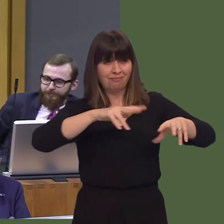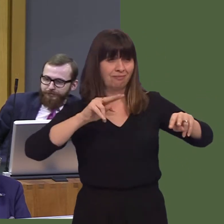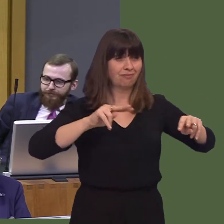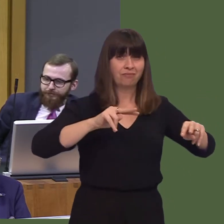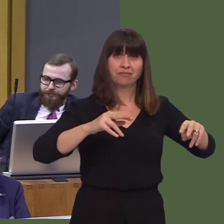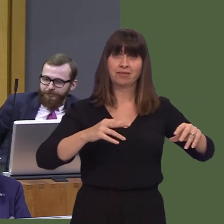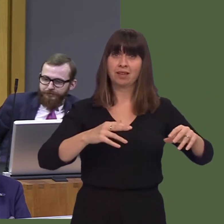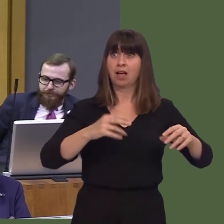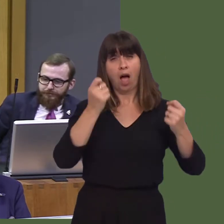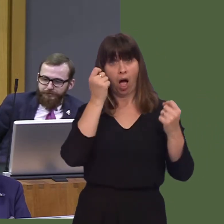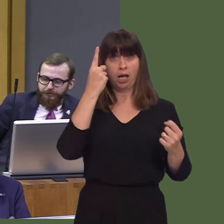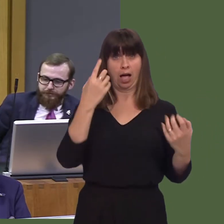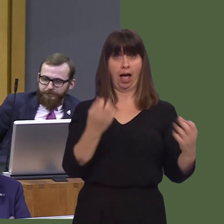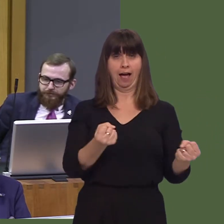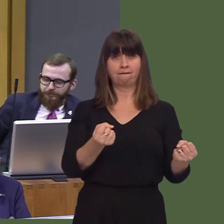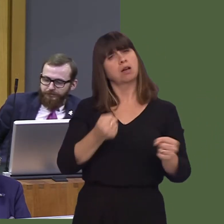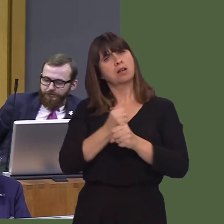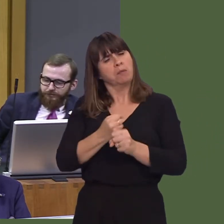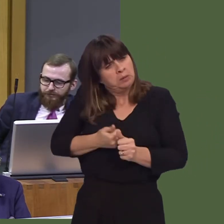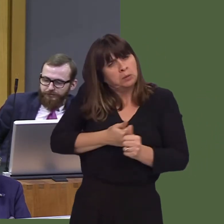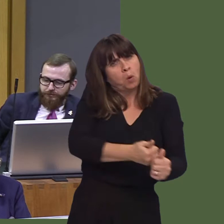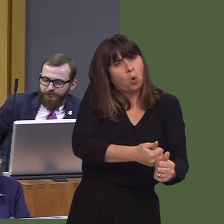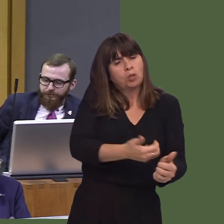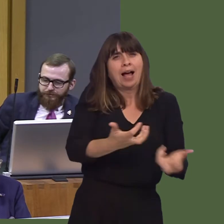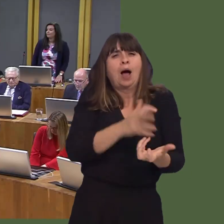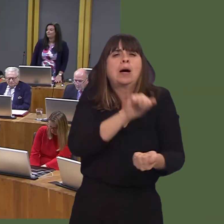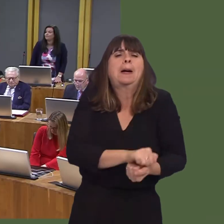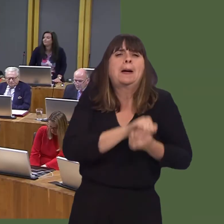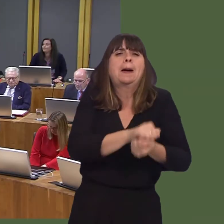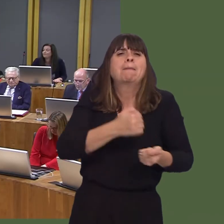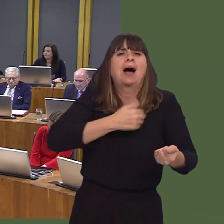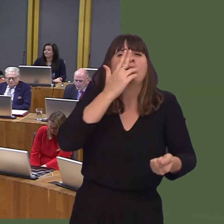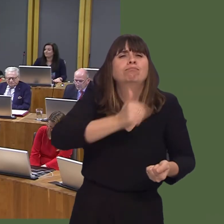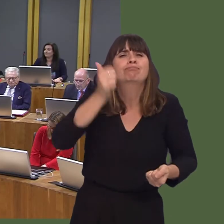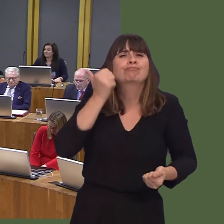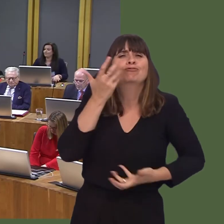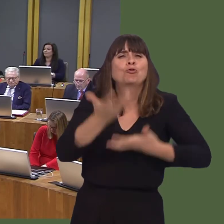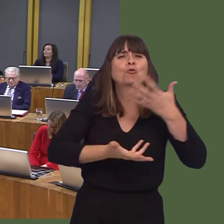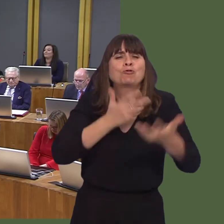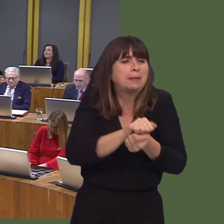these ideas a success and to preserve the stories of our communities? Julie James AM: Yes, the Member makes an extremely important point.